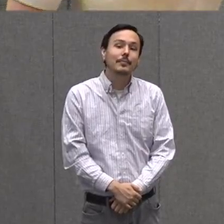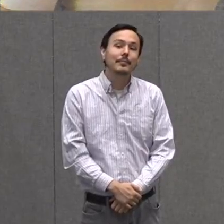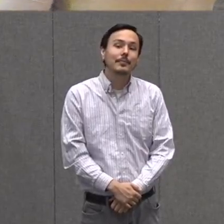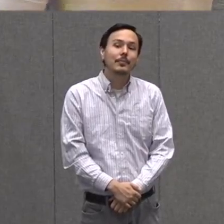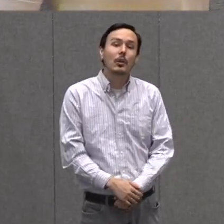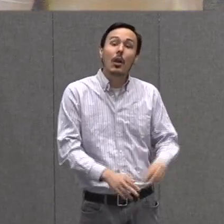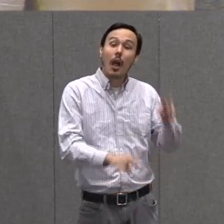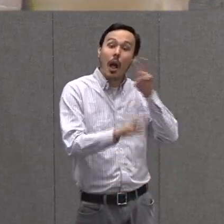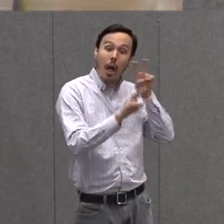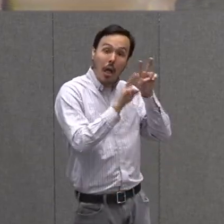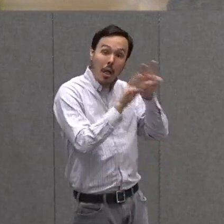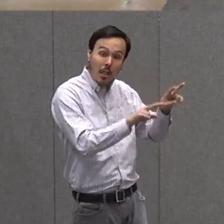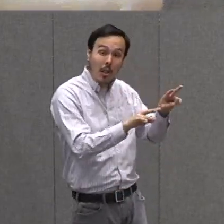Take a look at this picture.